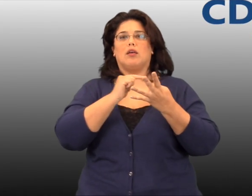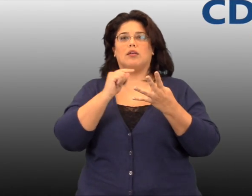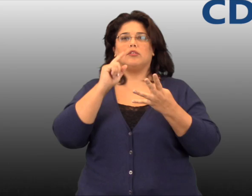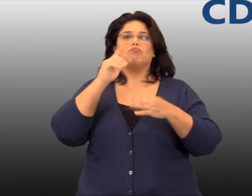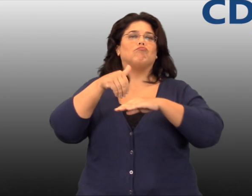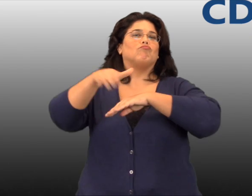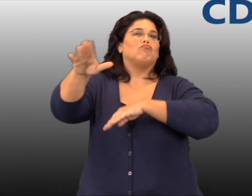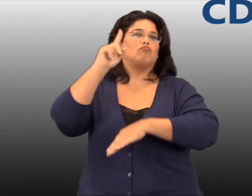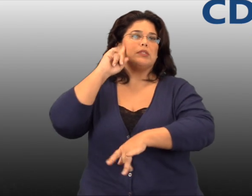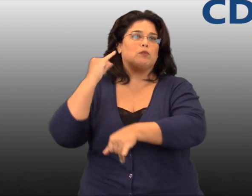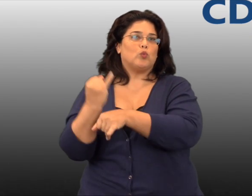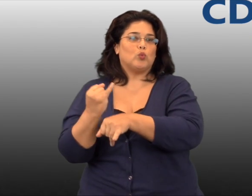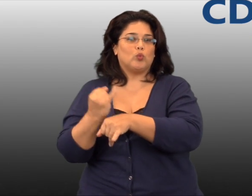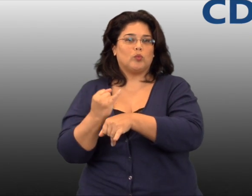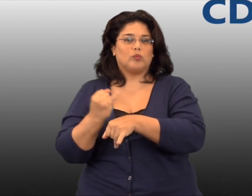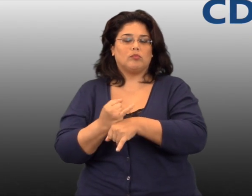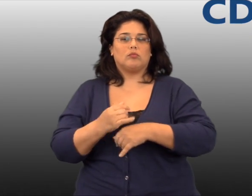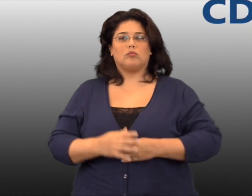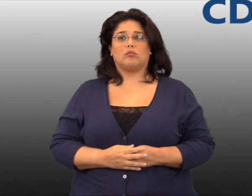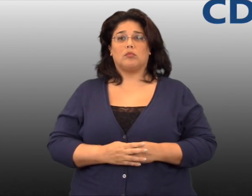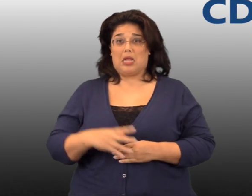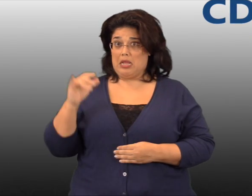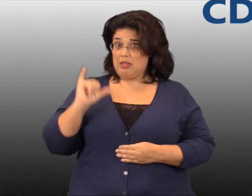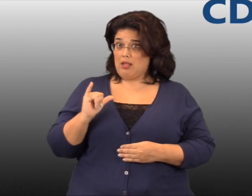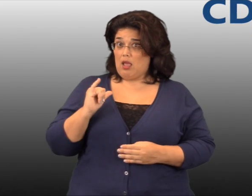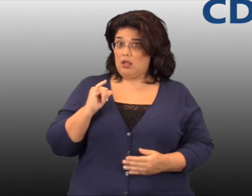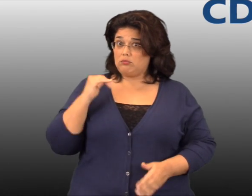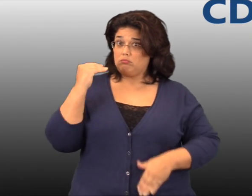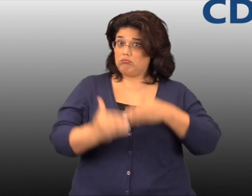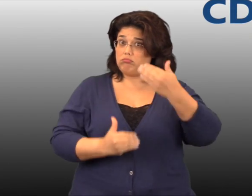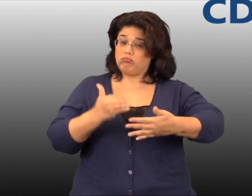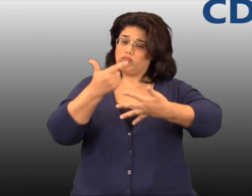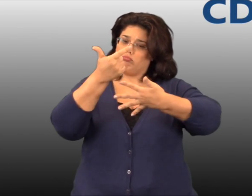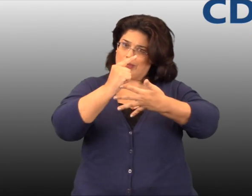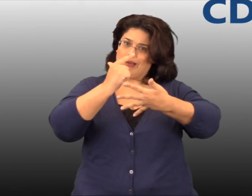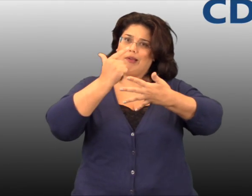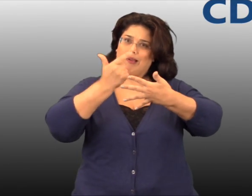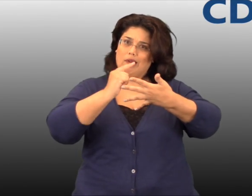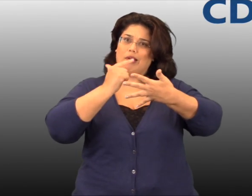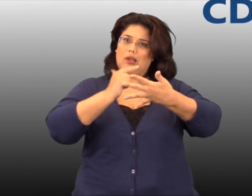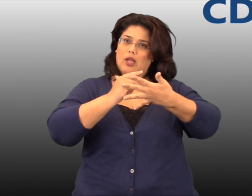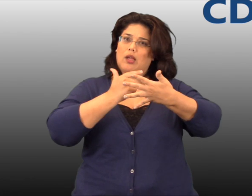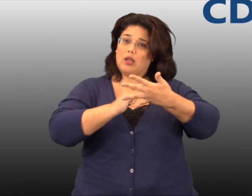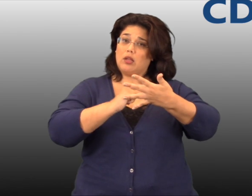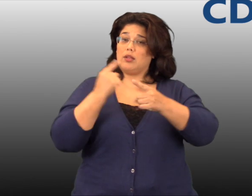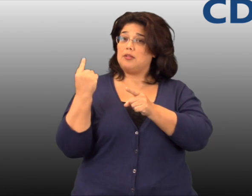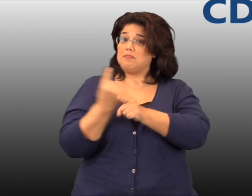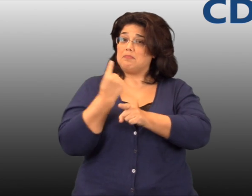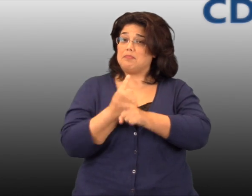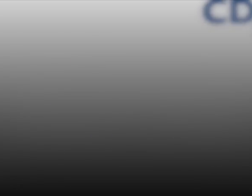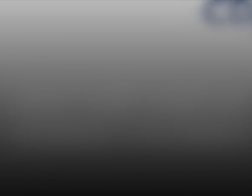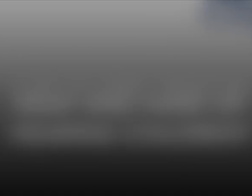Finally, they will send the student to a School for the Deaf. But here is the question, is this process effective?